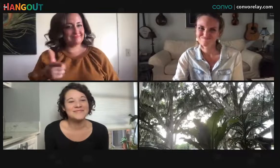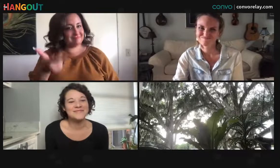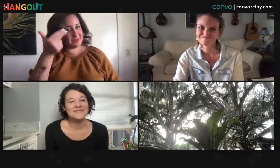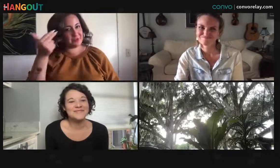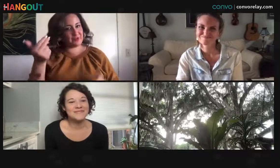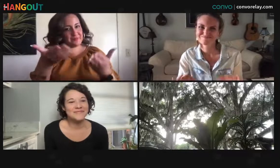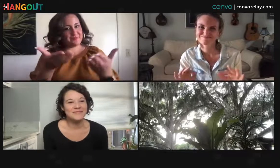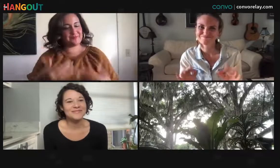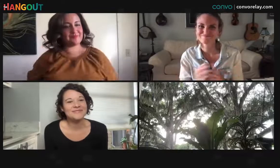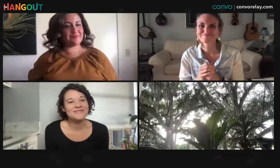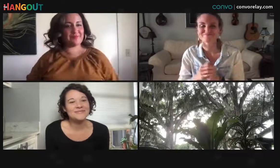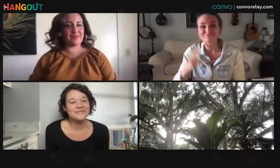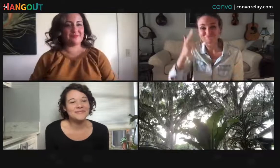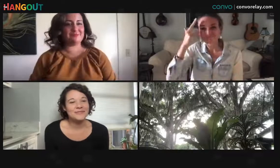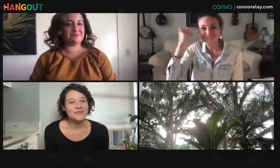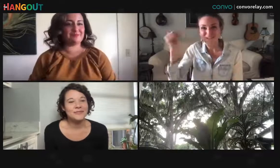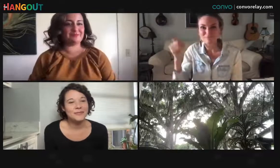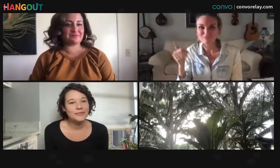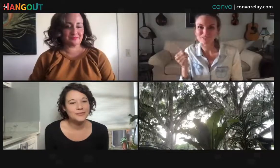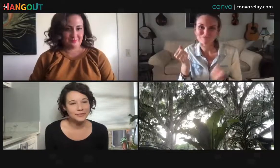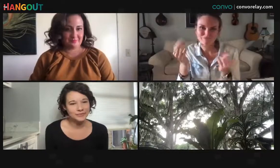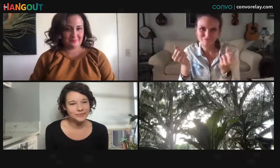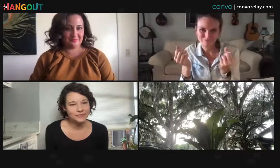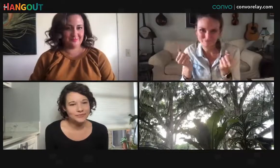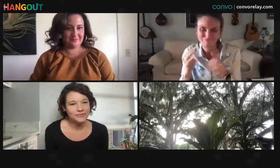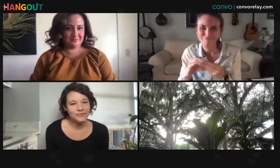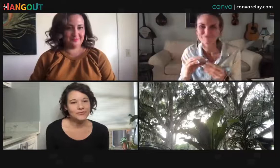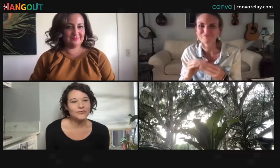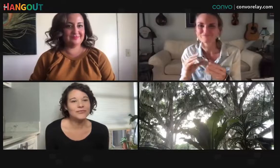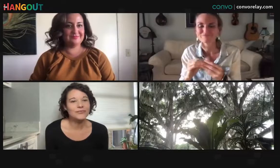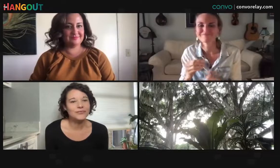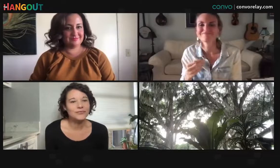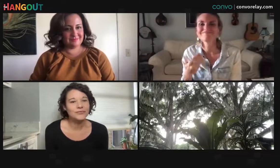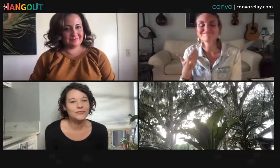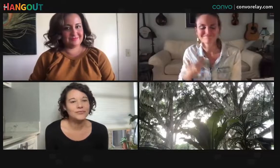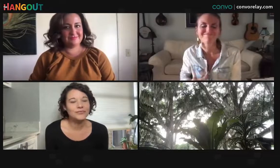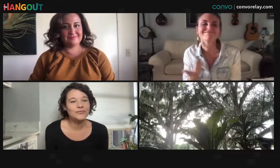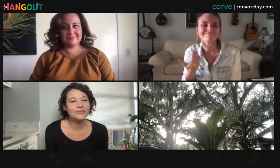thank you for clarifying that yes summer this is summer signing